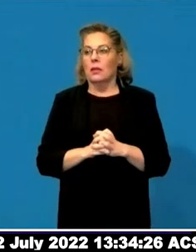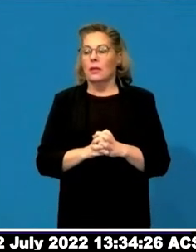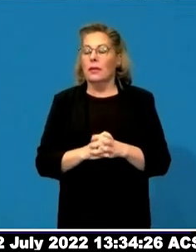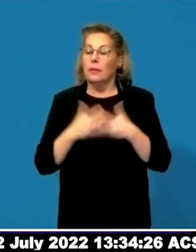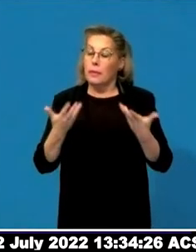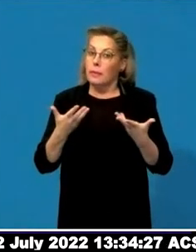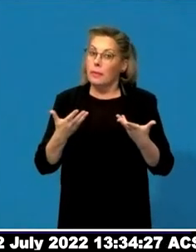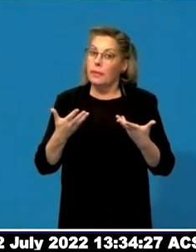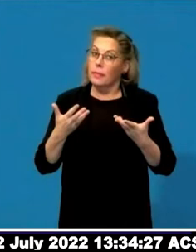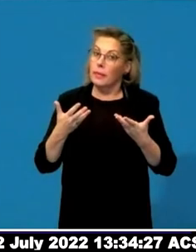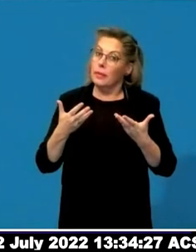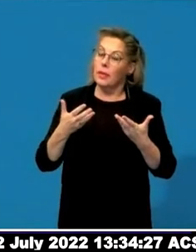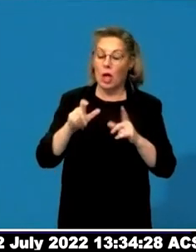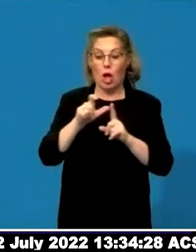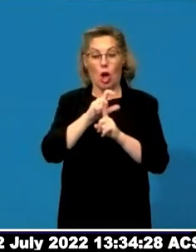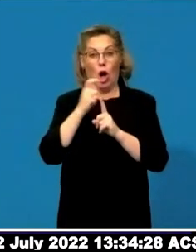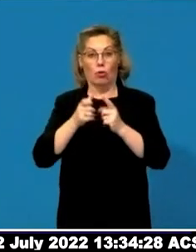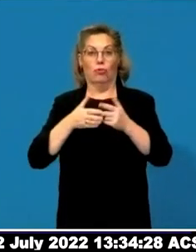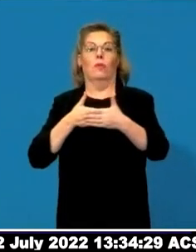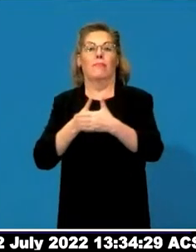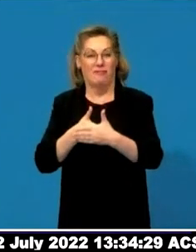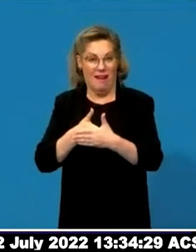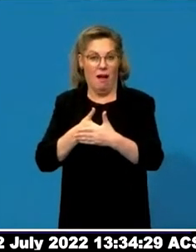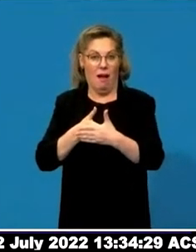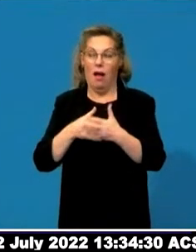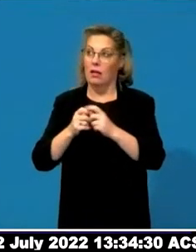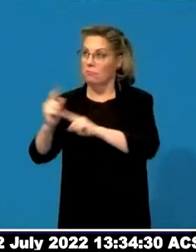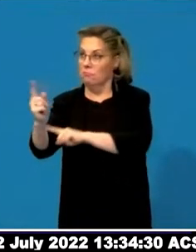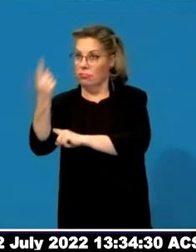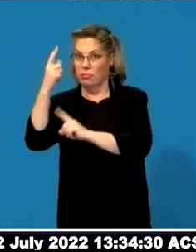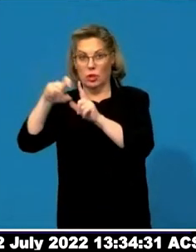to having assessments done, which are related to shame and blame.